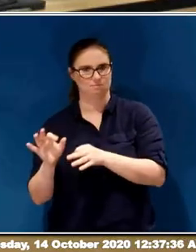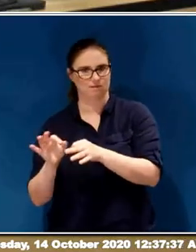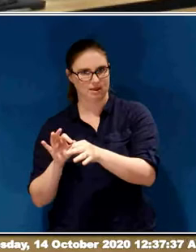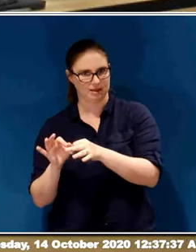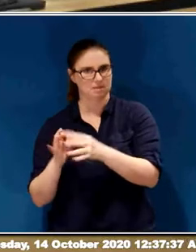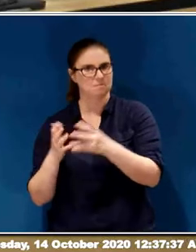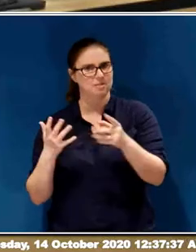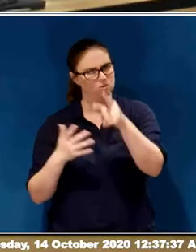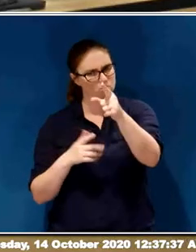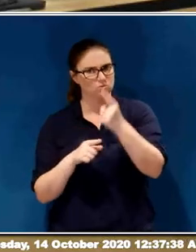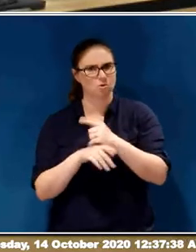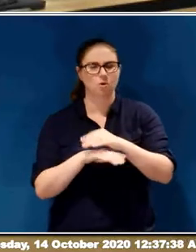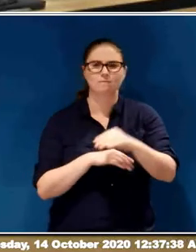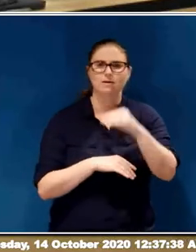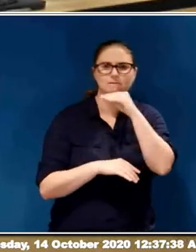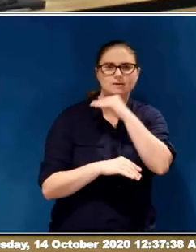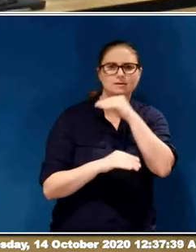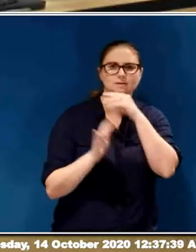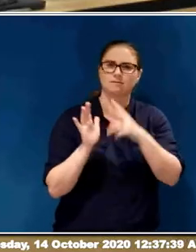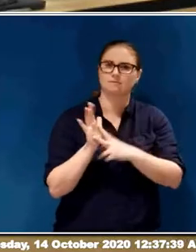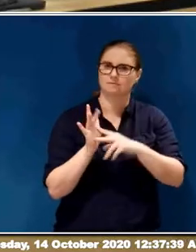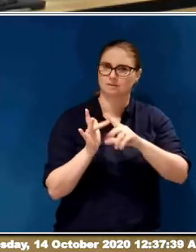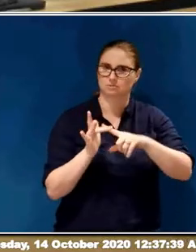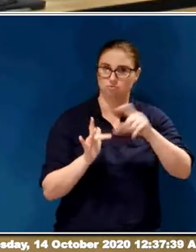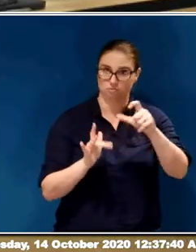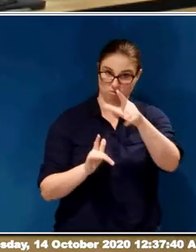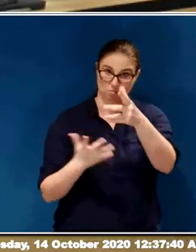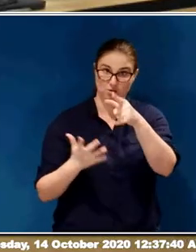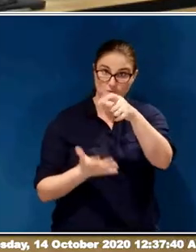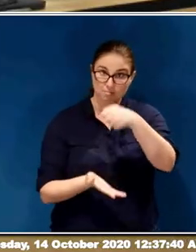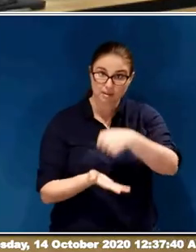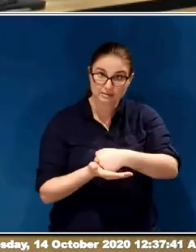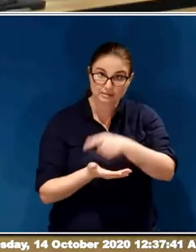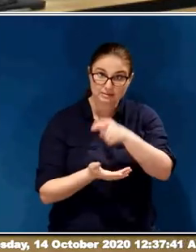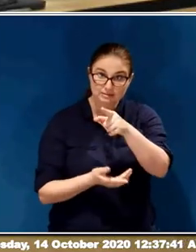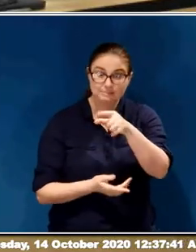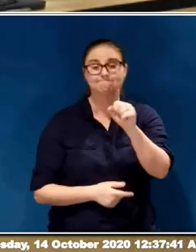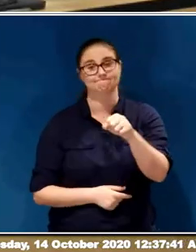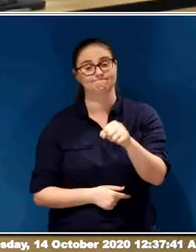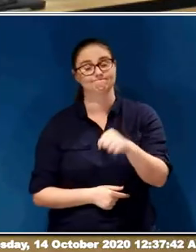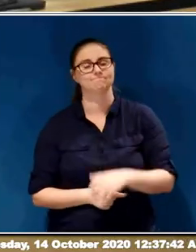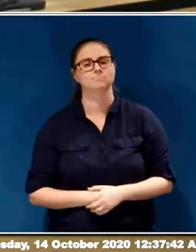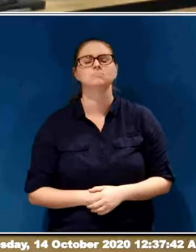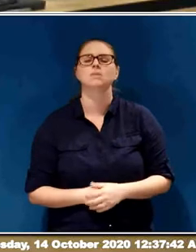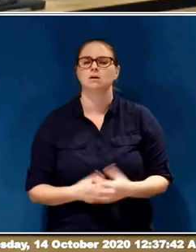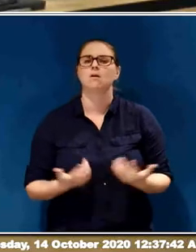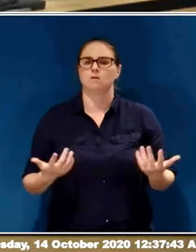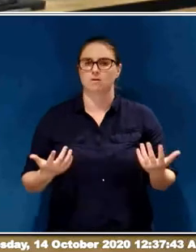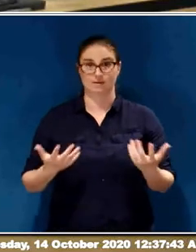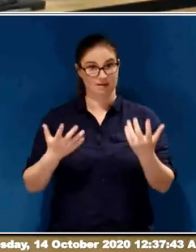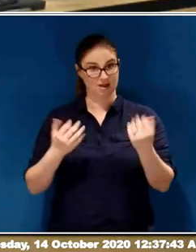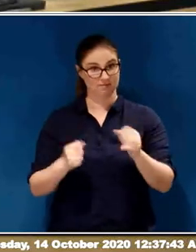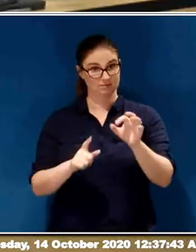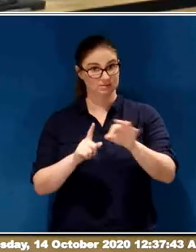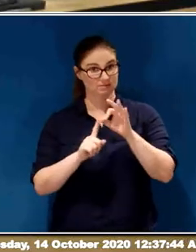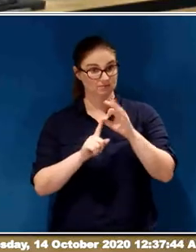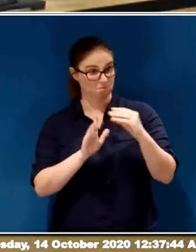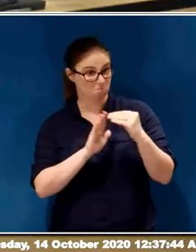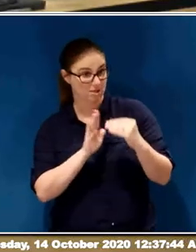Is there a similar policy regarding decisions there, so far as you are aware, to modify student programs?